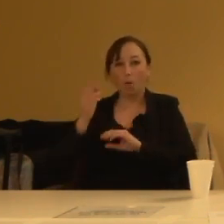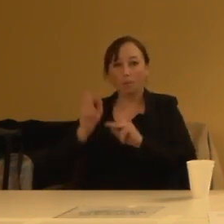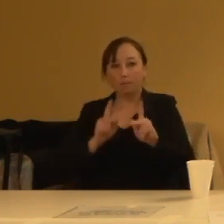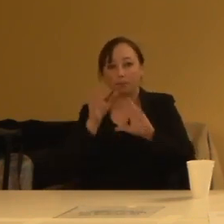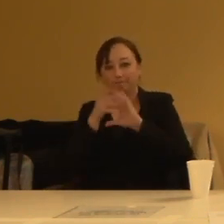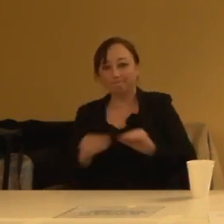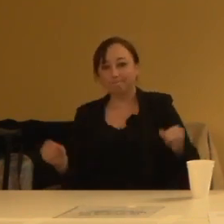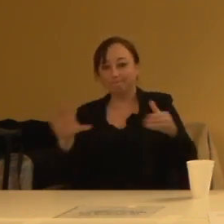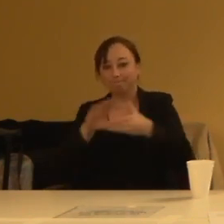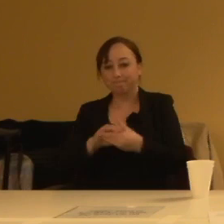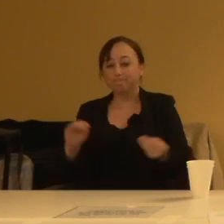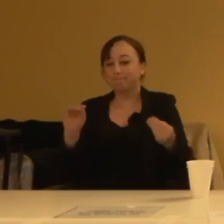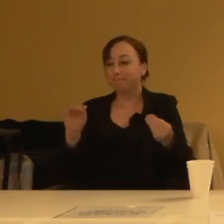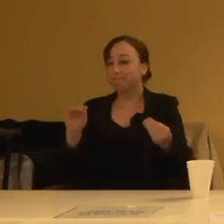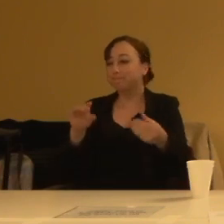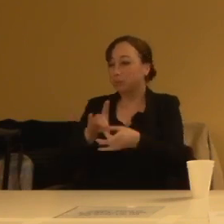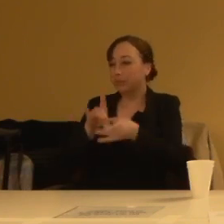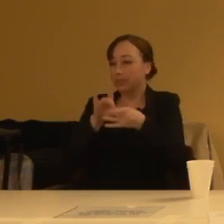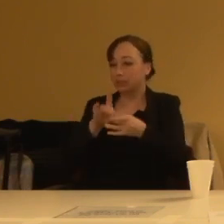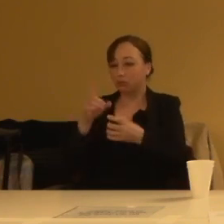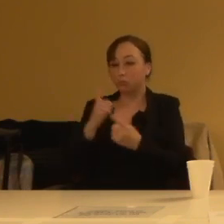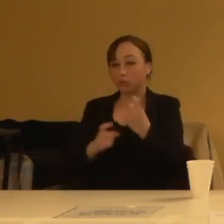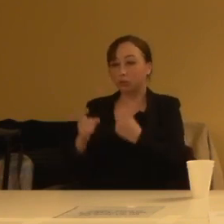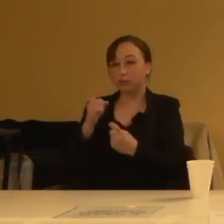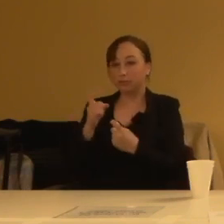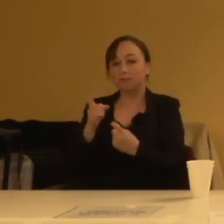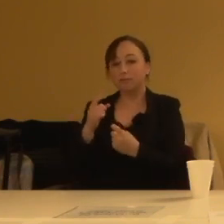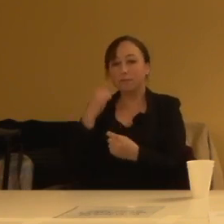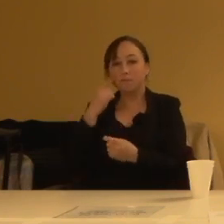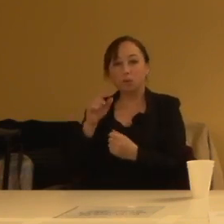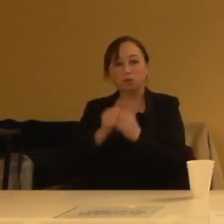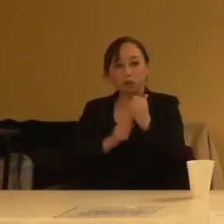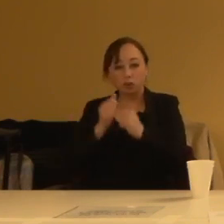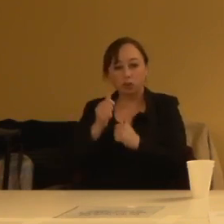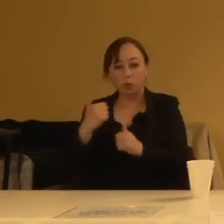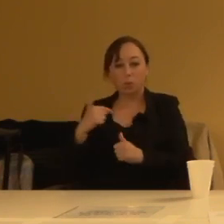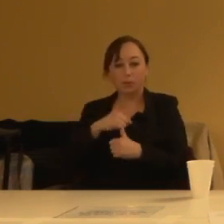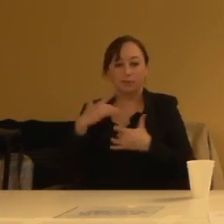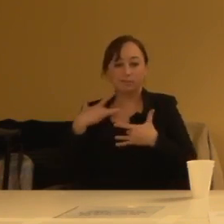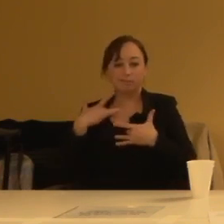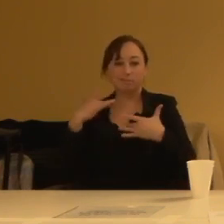And this gets back into the questions about structure. Like we have a tendency to privilege Eurocentric cultures in